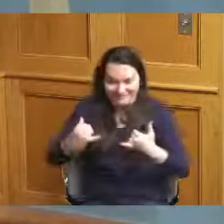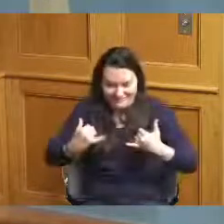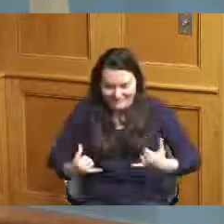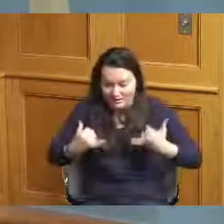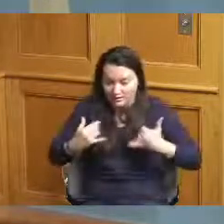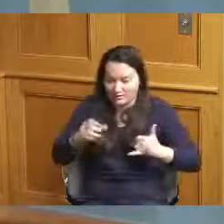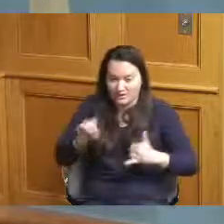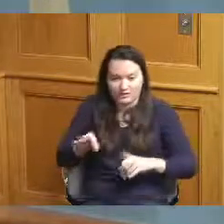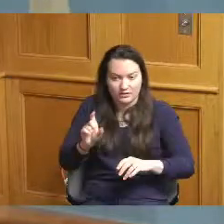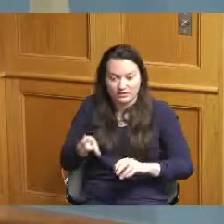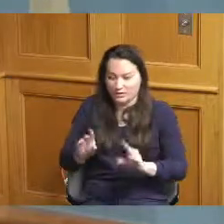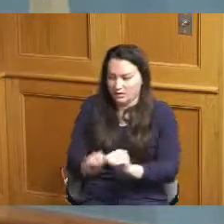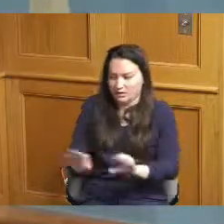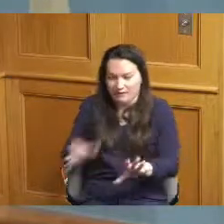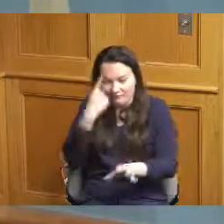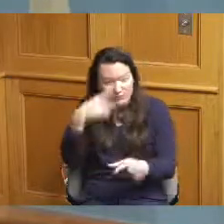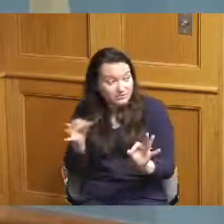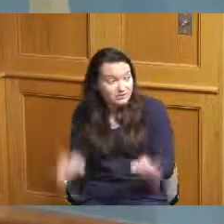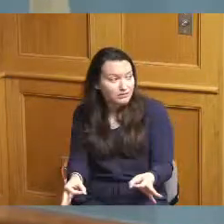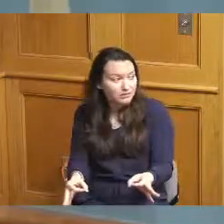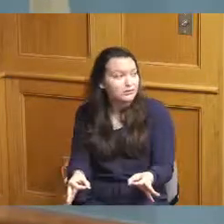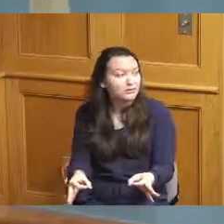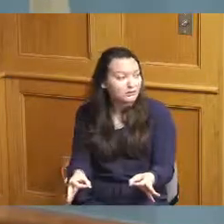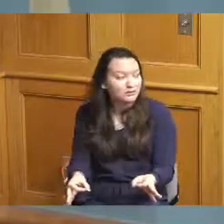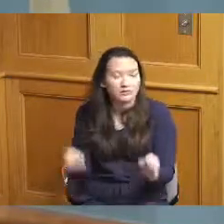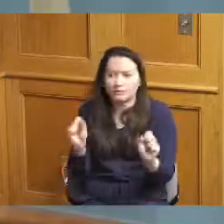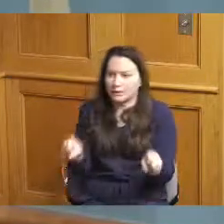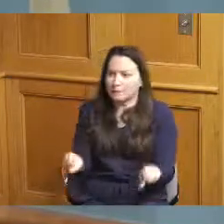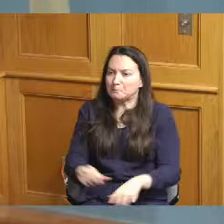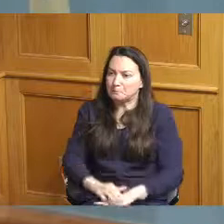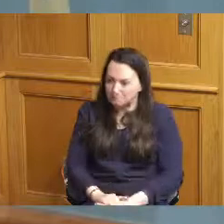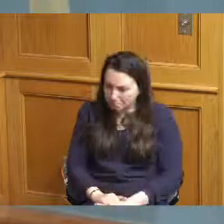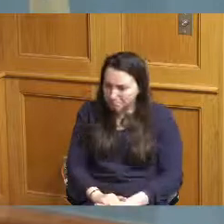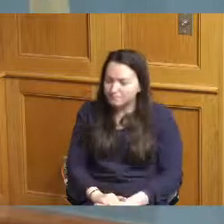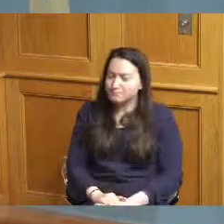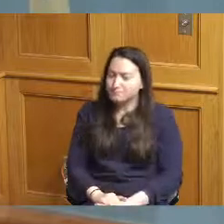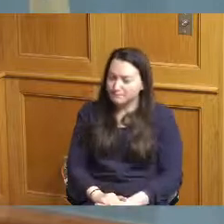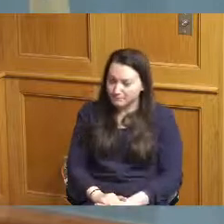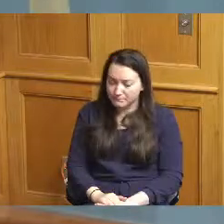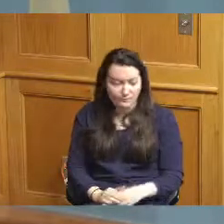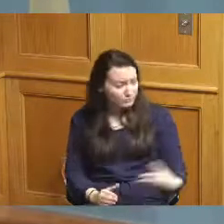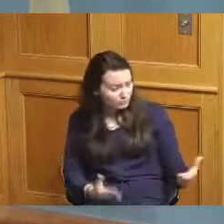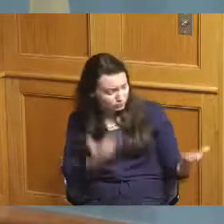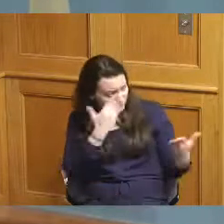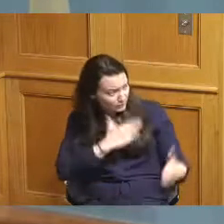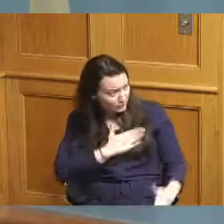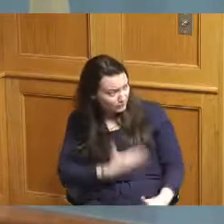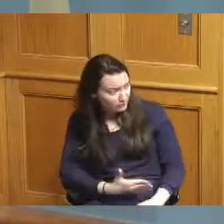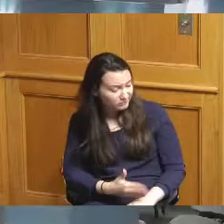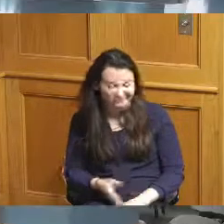need clarity to make a decision we certainly can do that is that something you you don't need so